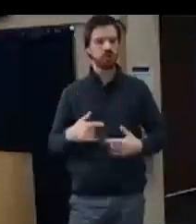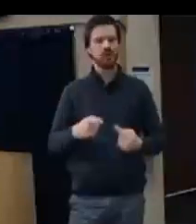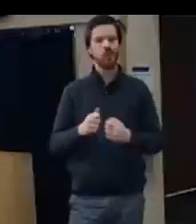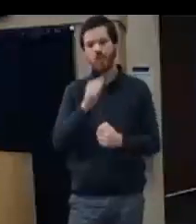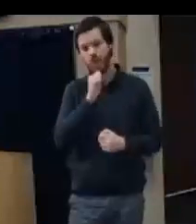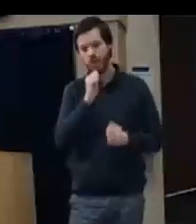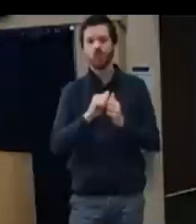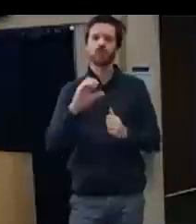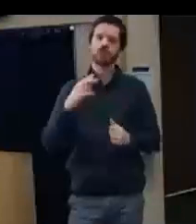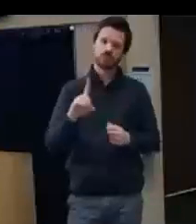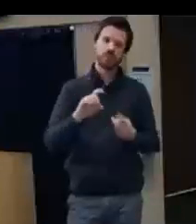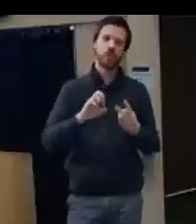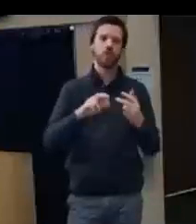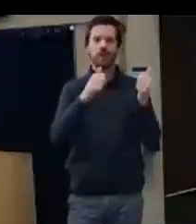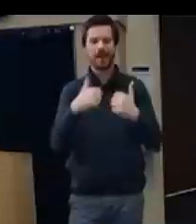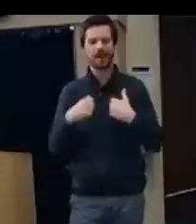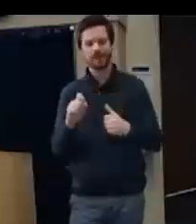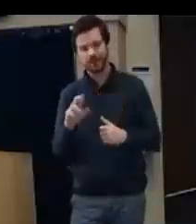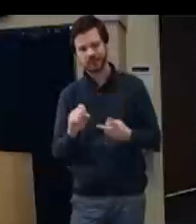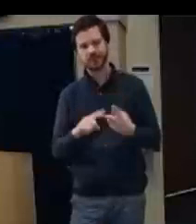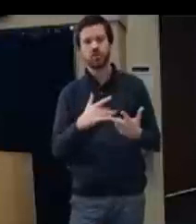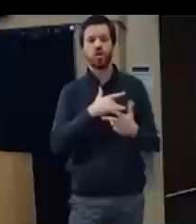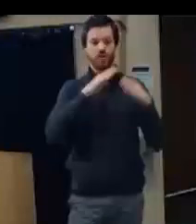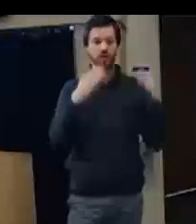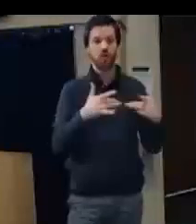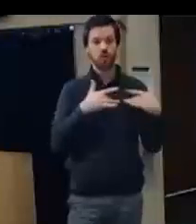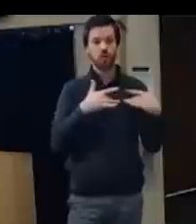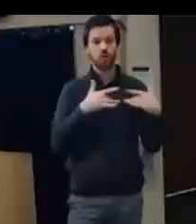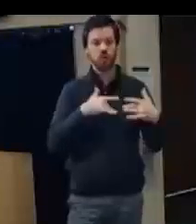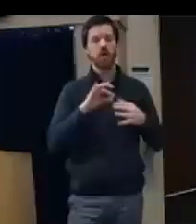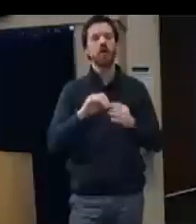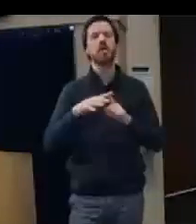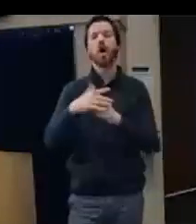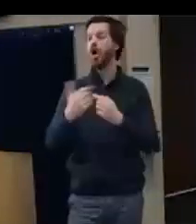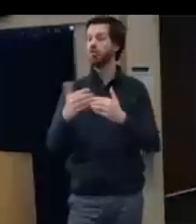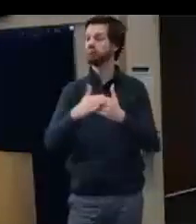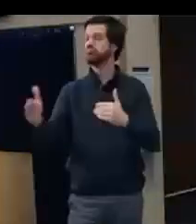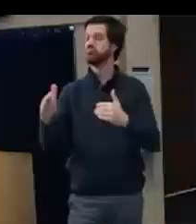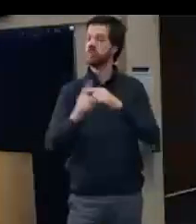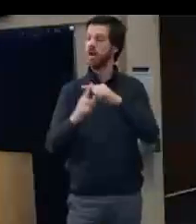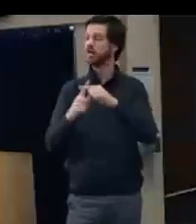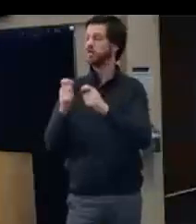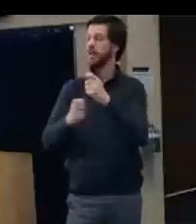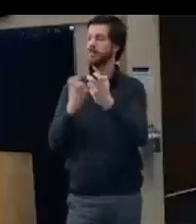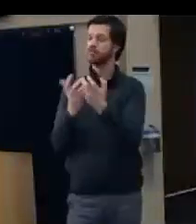or declining health status heart focused worry in the context of otherwise positive adaptation